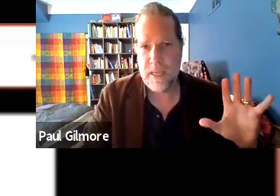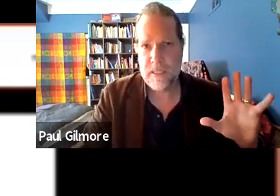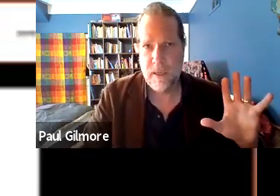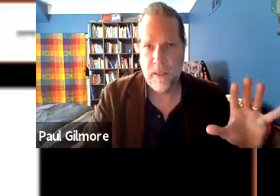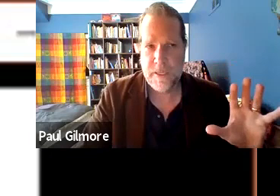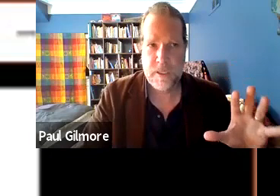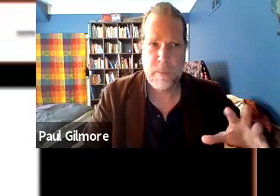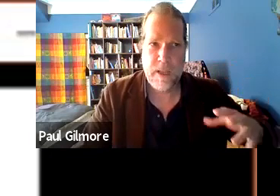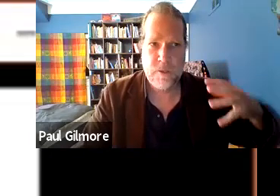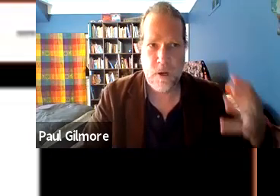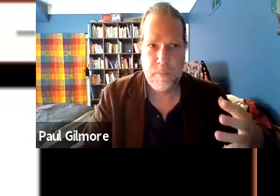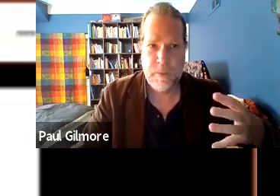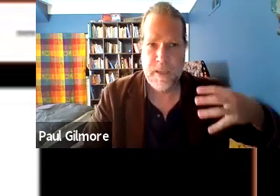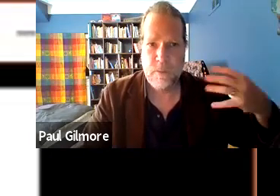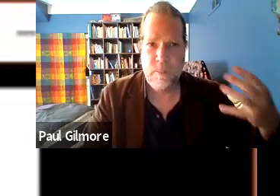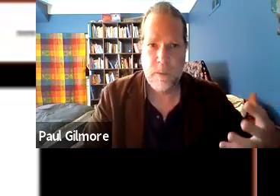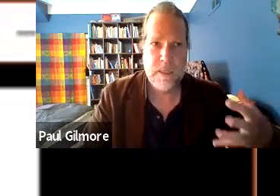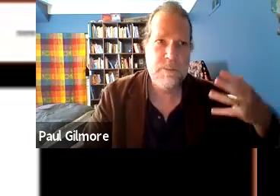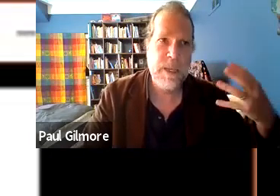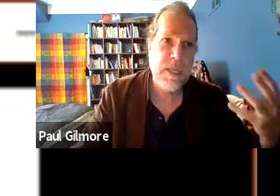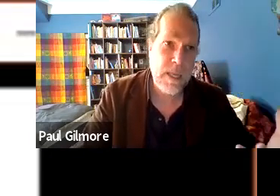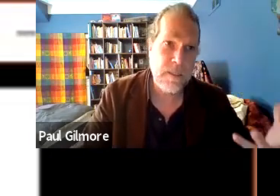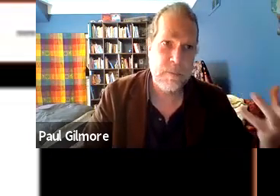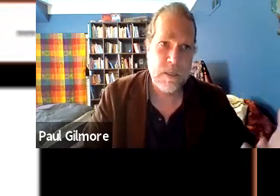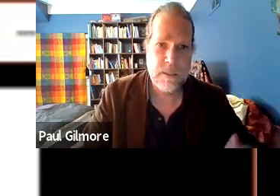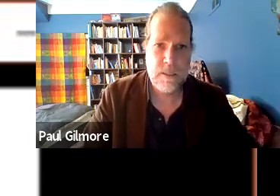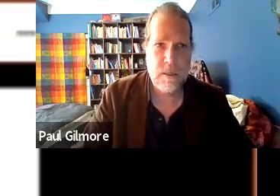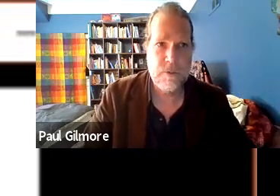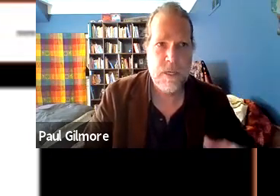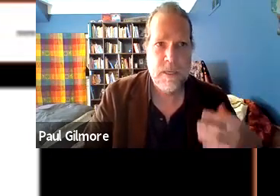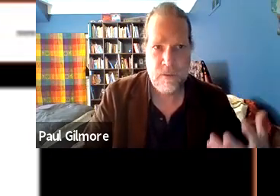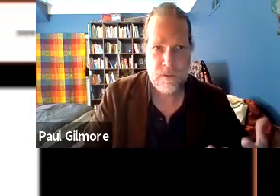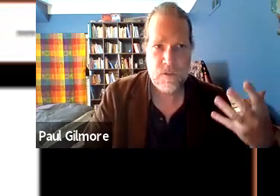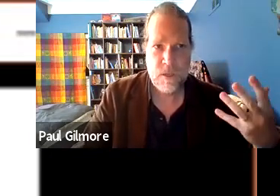last election about how Trump and the republicans made gains among Latinos this